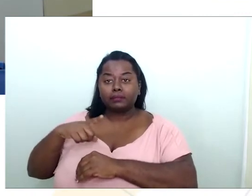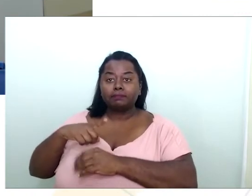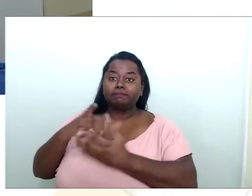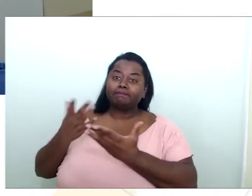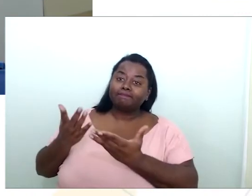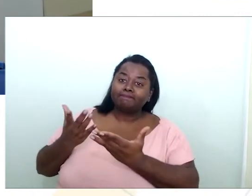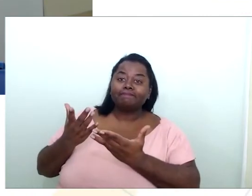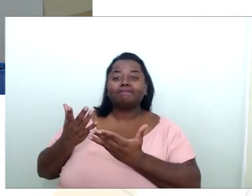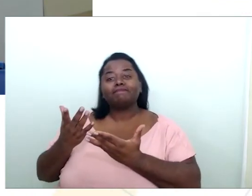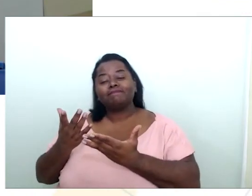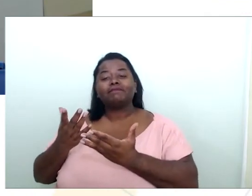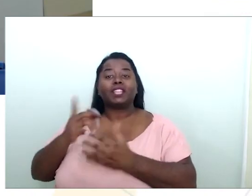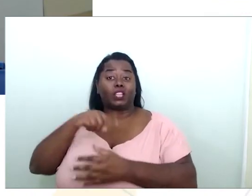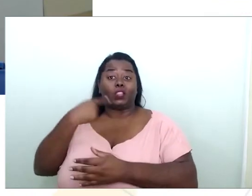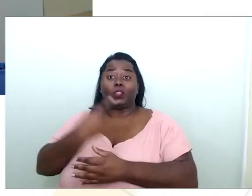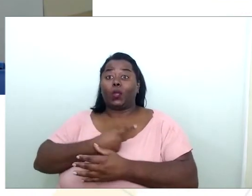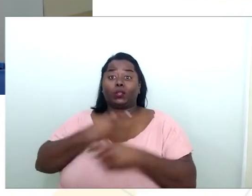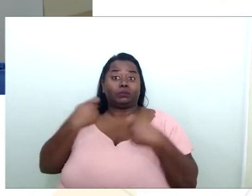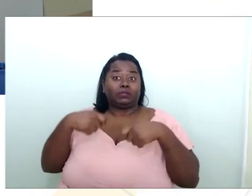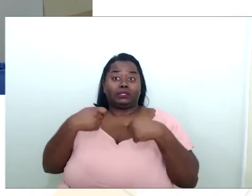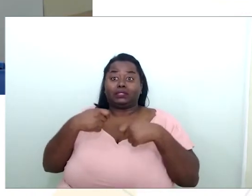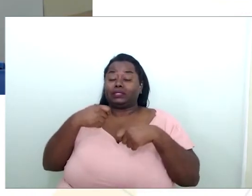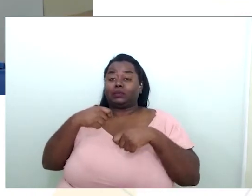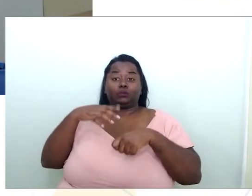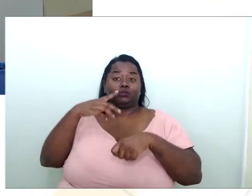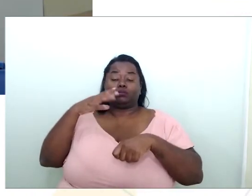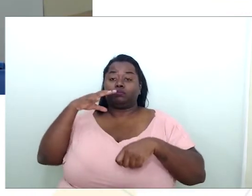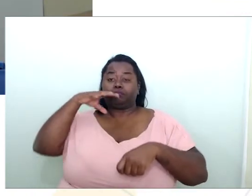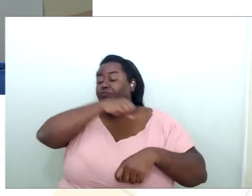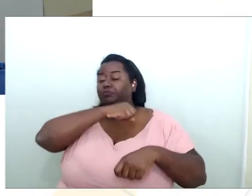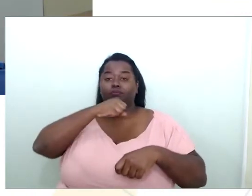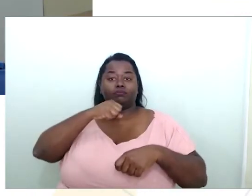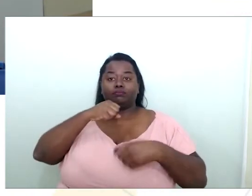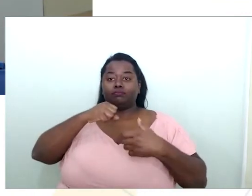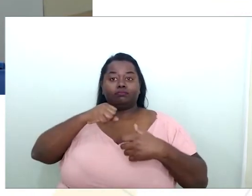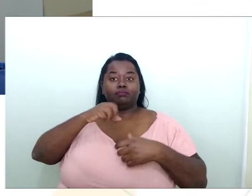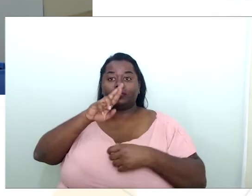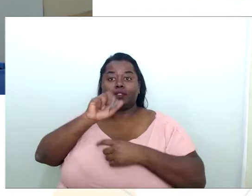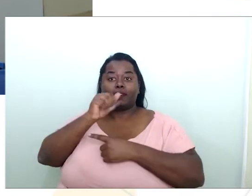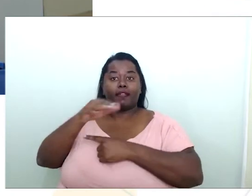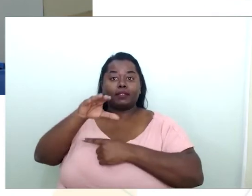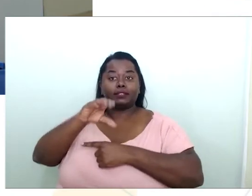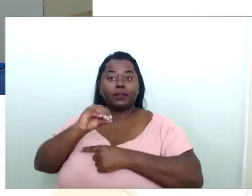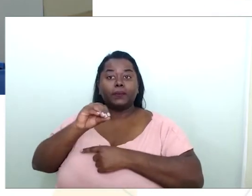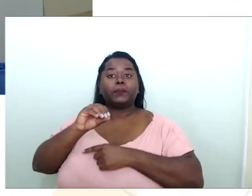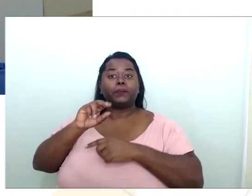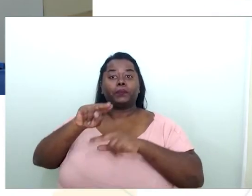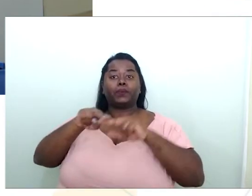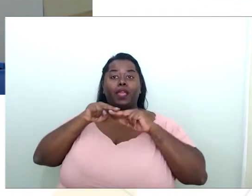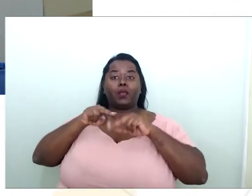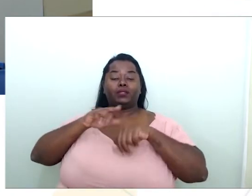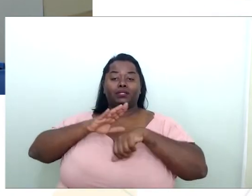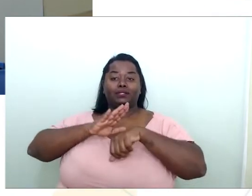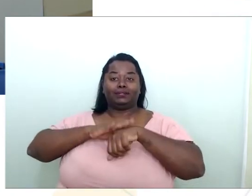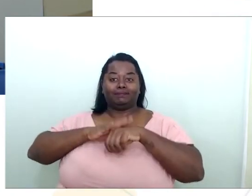we had to react to the situation quickly but we are in the business of distance